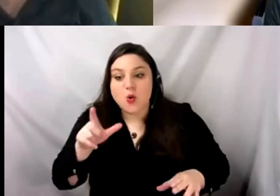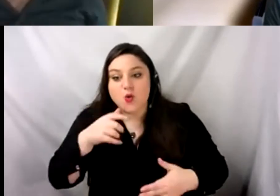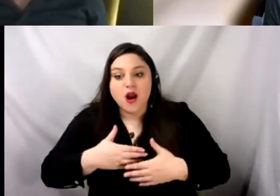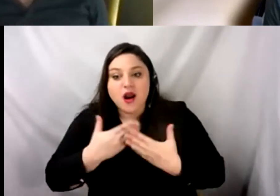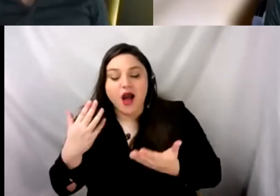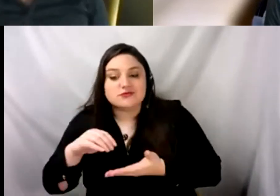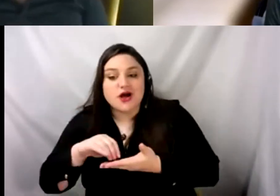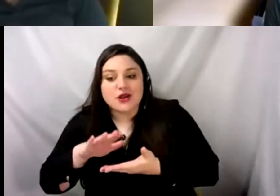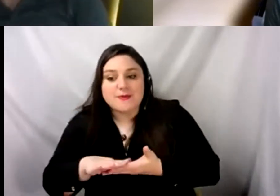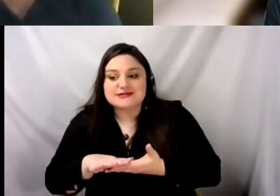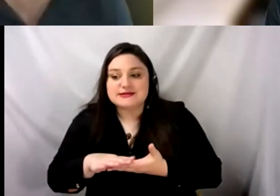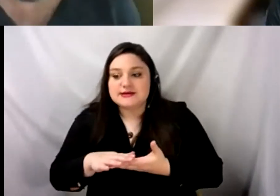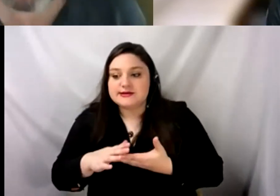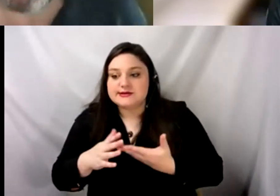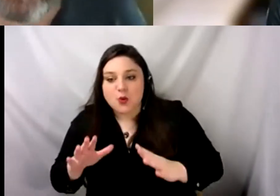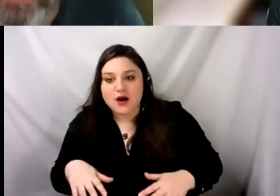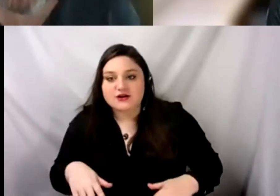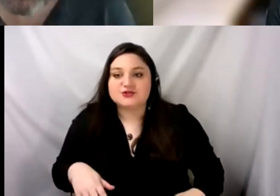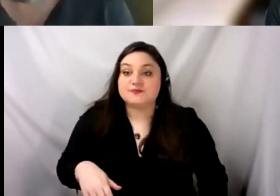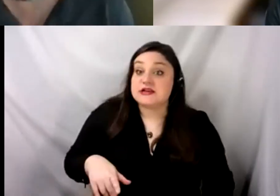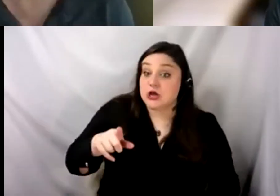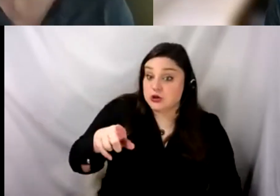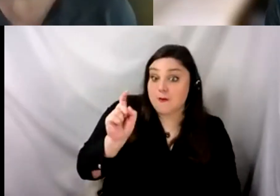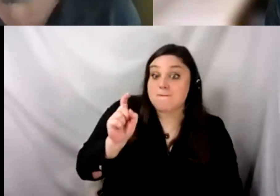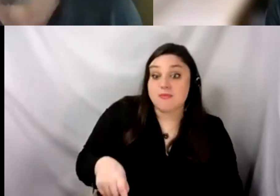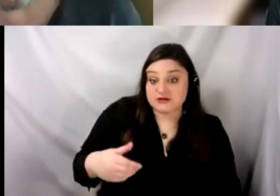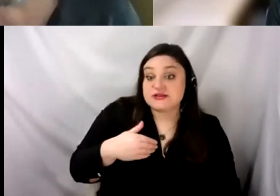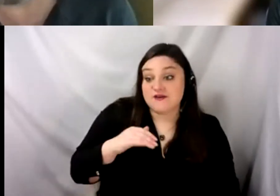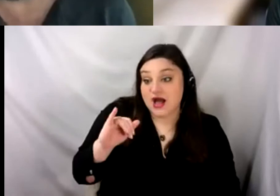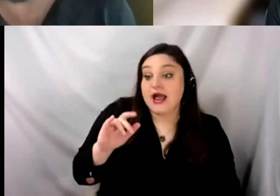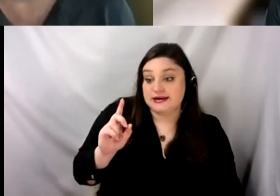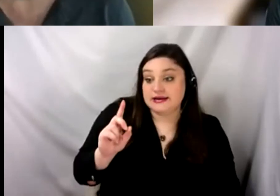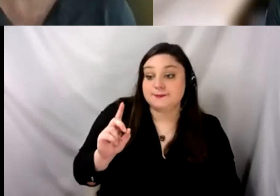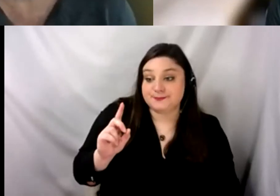identity. GONZALO: You need an ID. Unfortunately. That is one of the